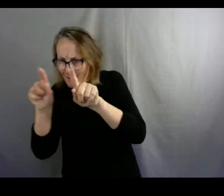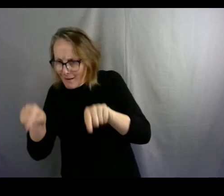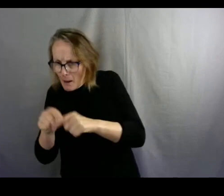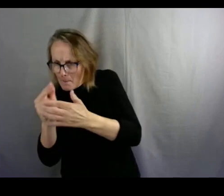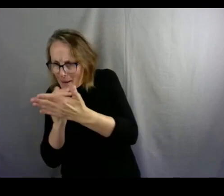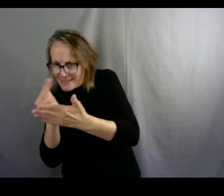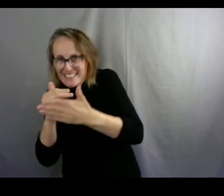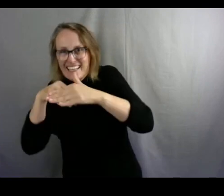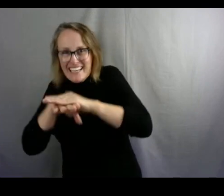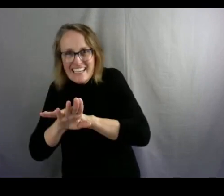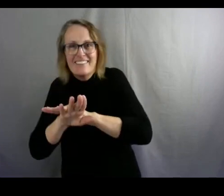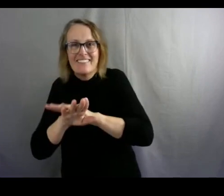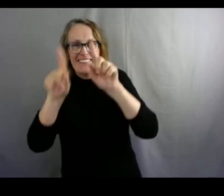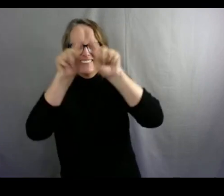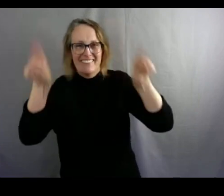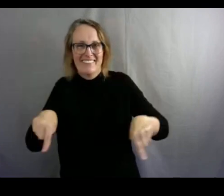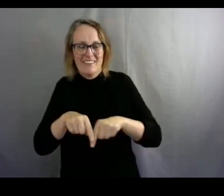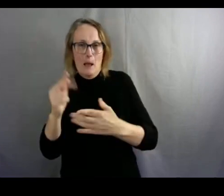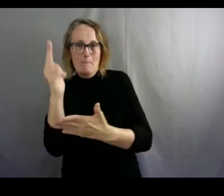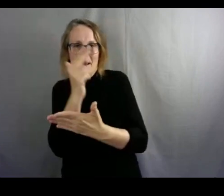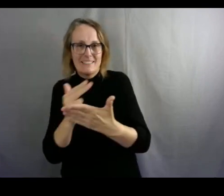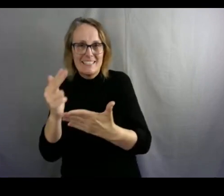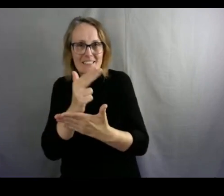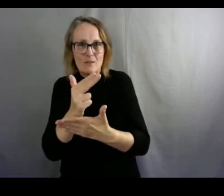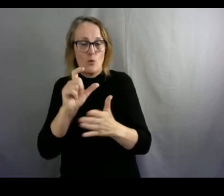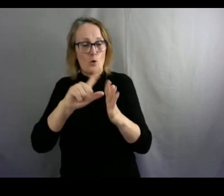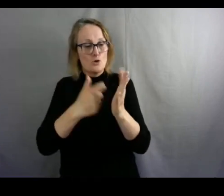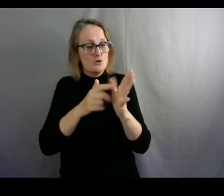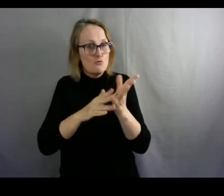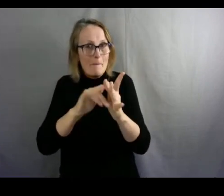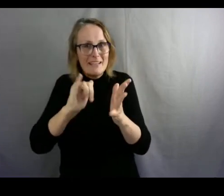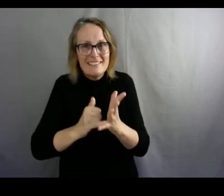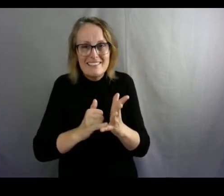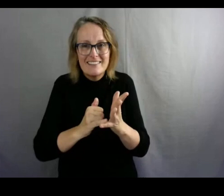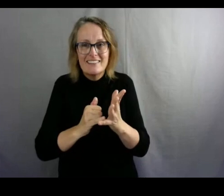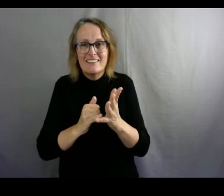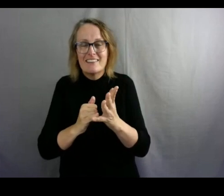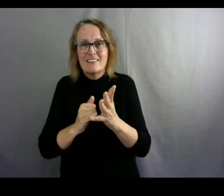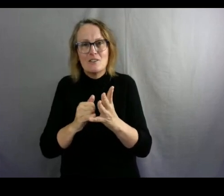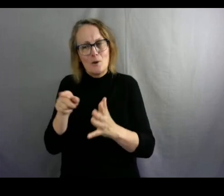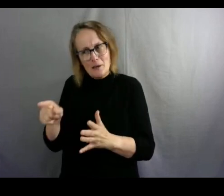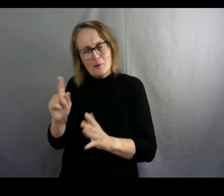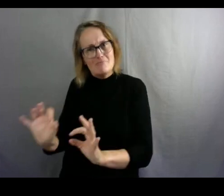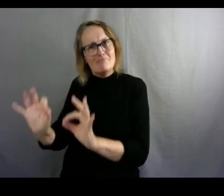but in Pissarro or, they never do that, never ever. Or at least so far as I know.